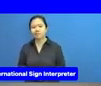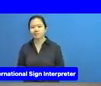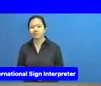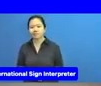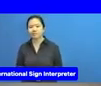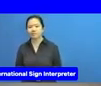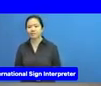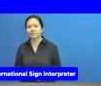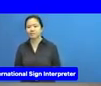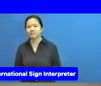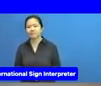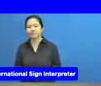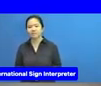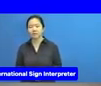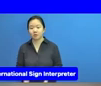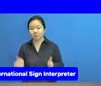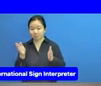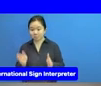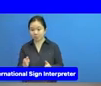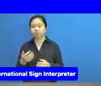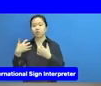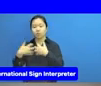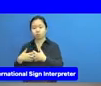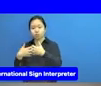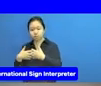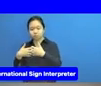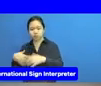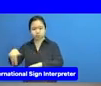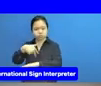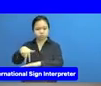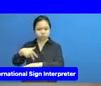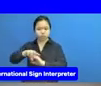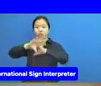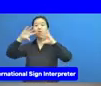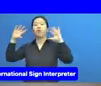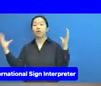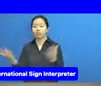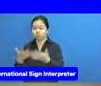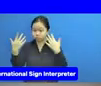A partnership consists of a minimum of three partners from three Creative Europe countries and in their proposal